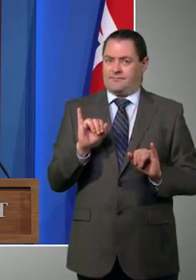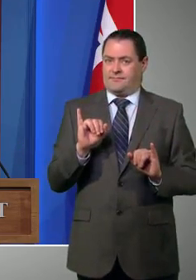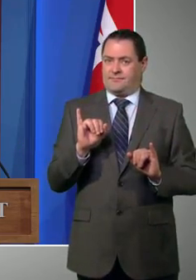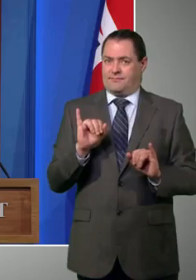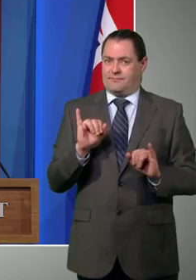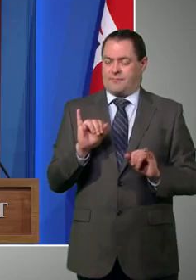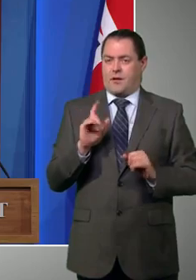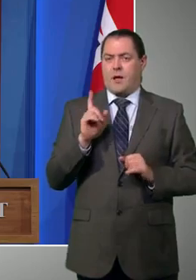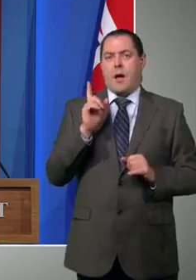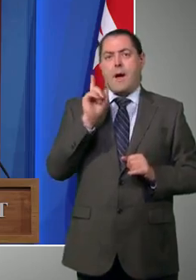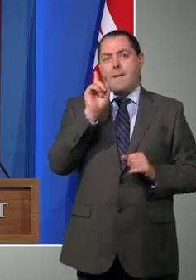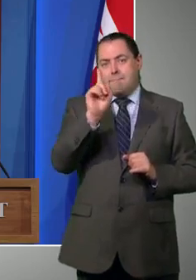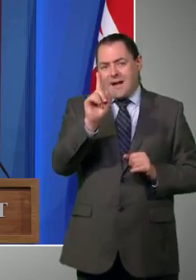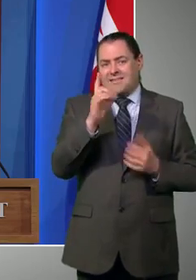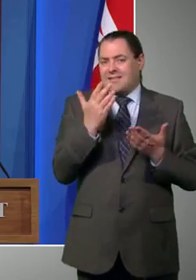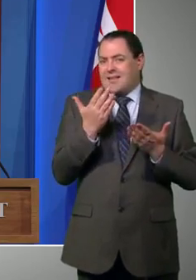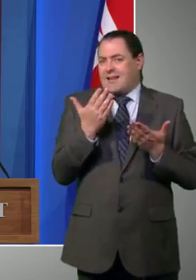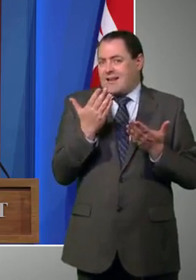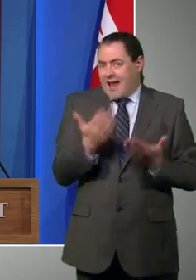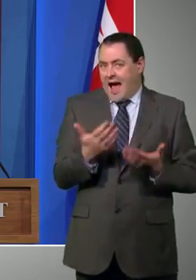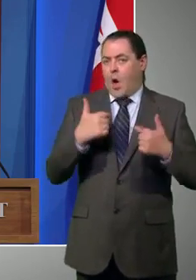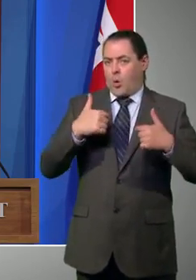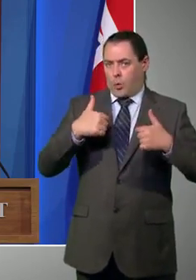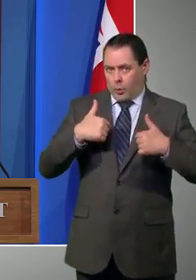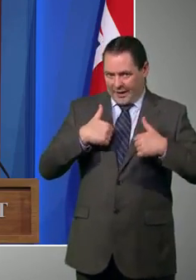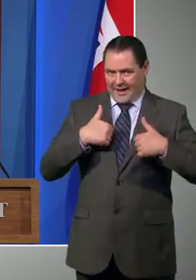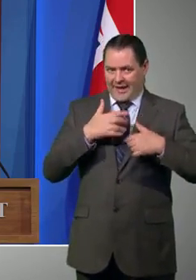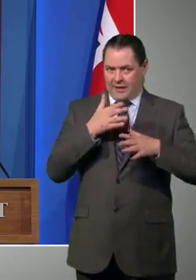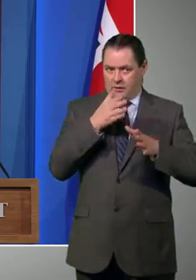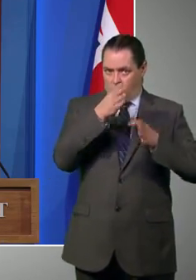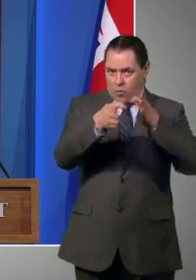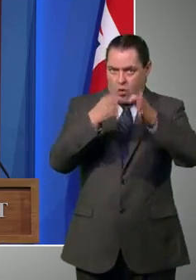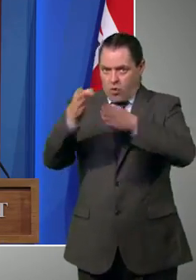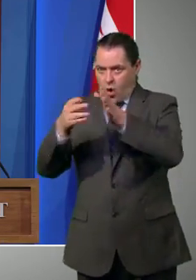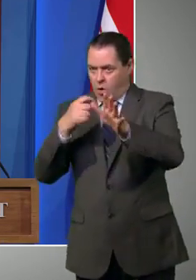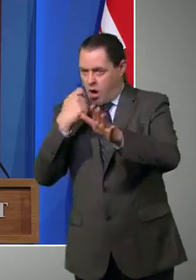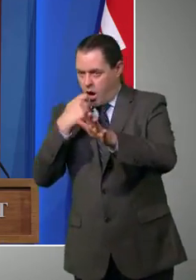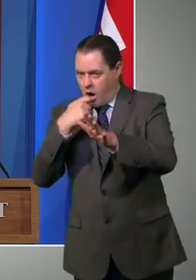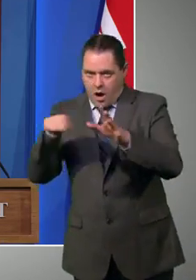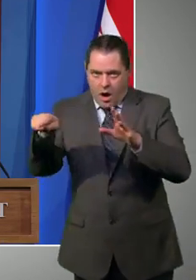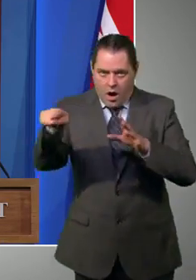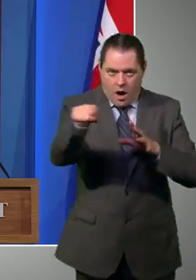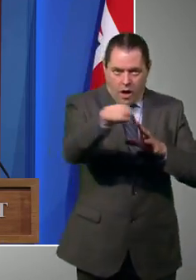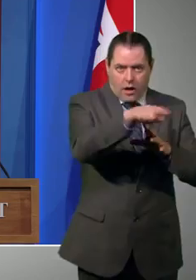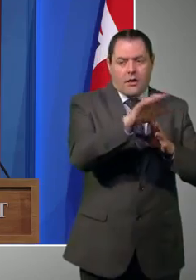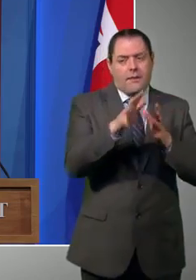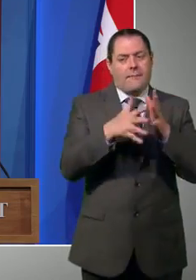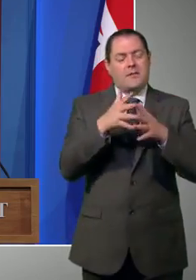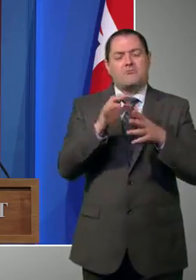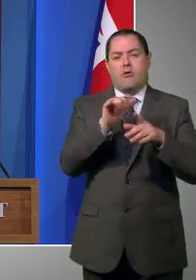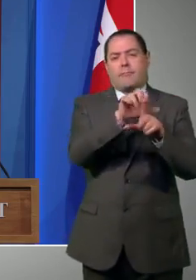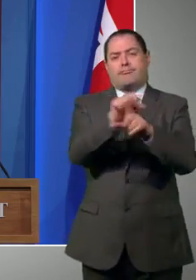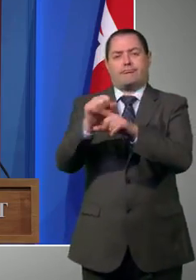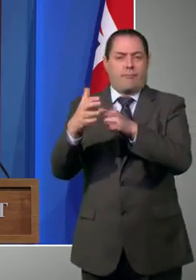cases so we. Expect cases to rise We also expected some